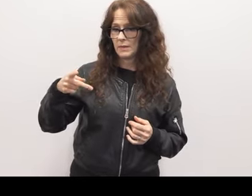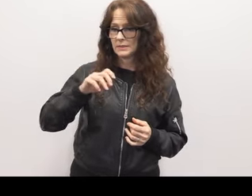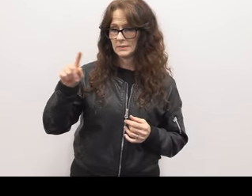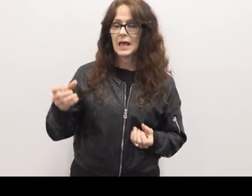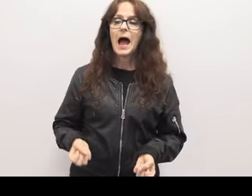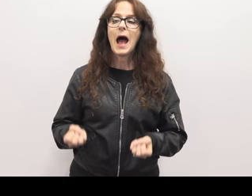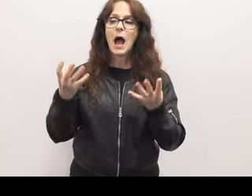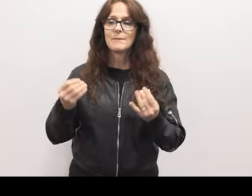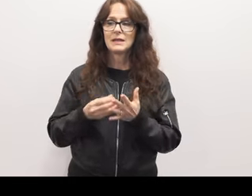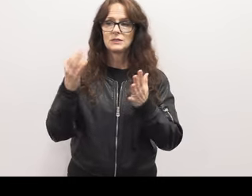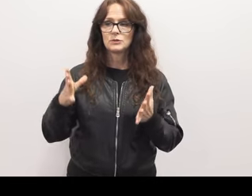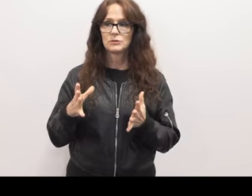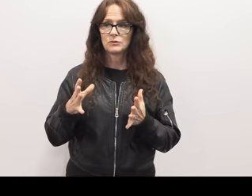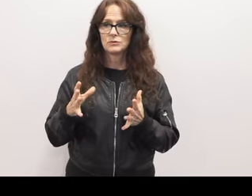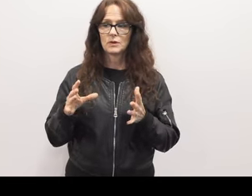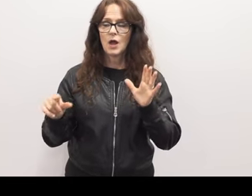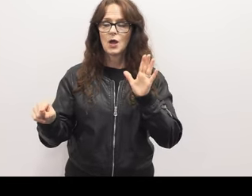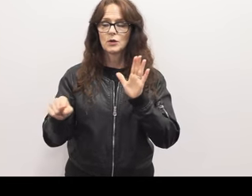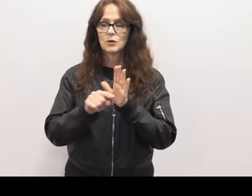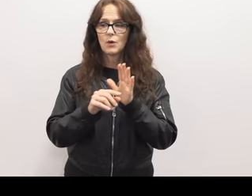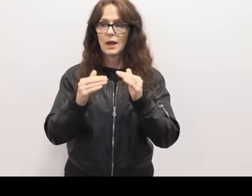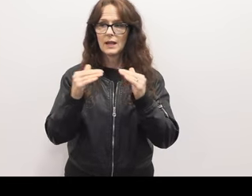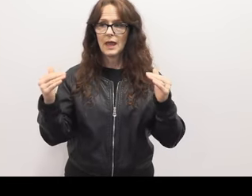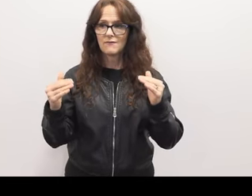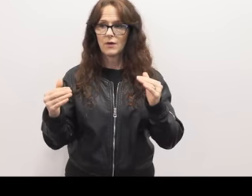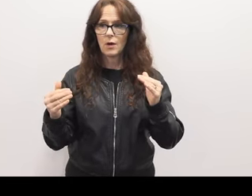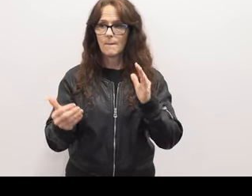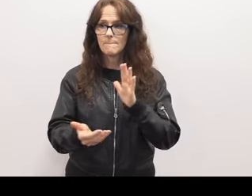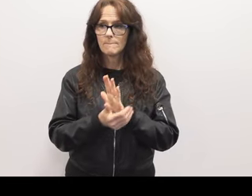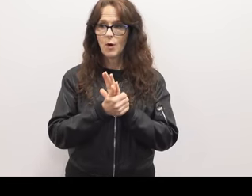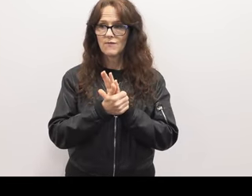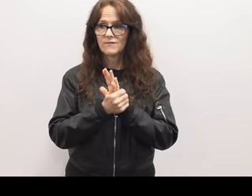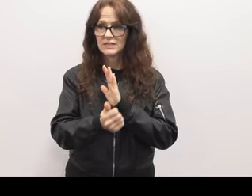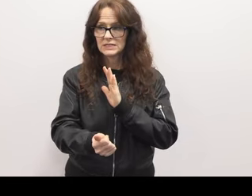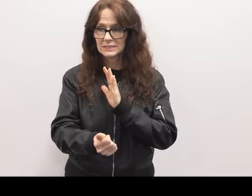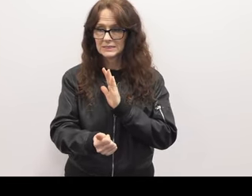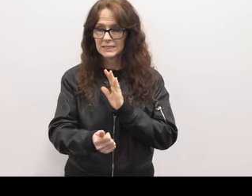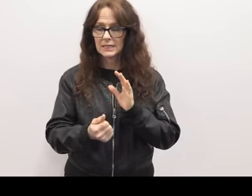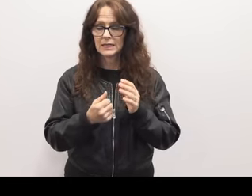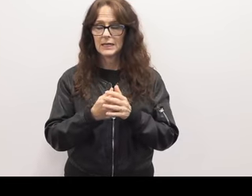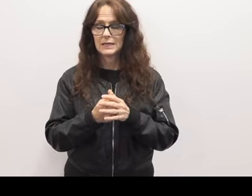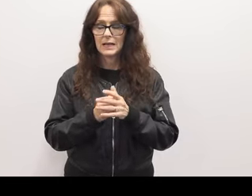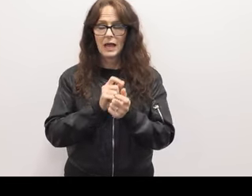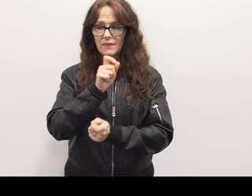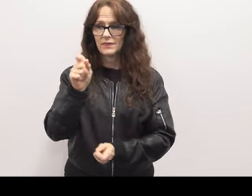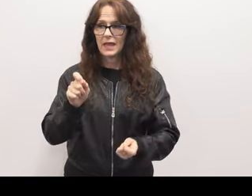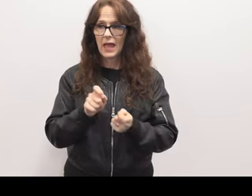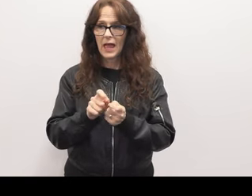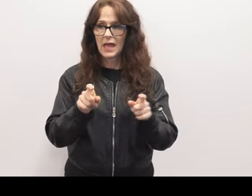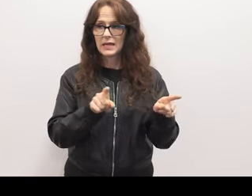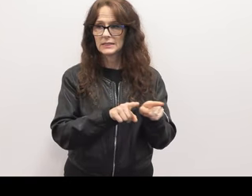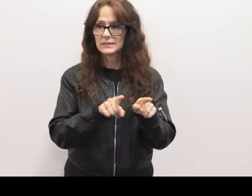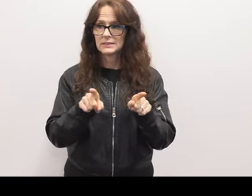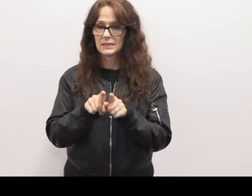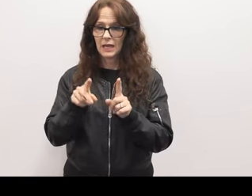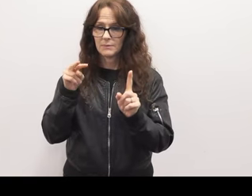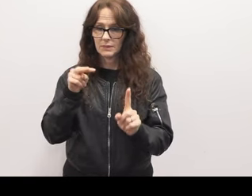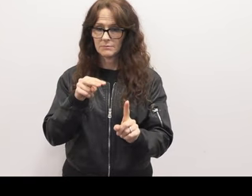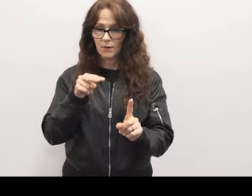are getting to grade level proficiency. It wouldn't be this exact same kind of monitoring that is written here currently.